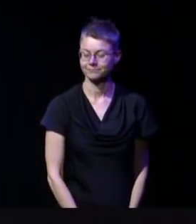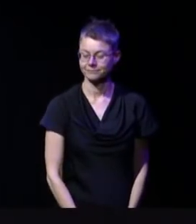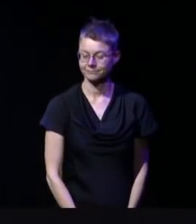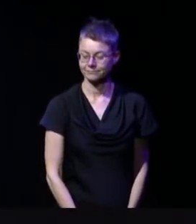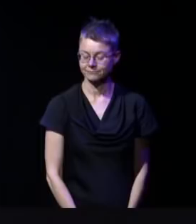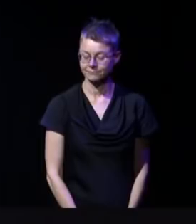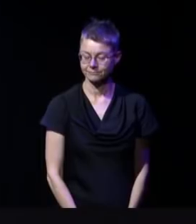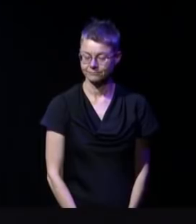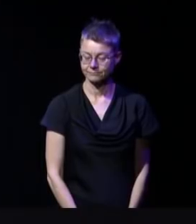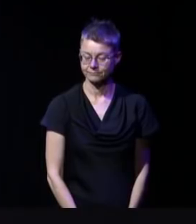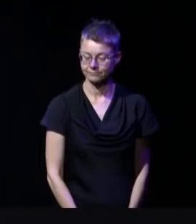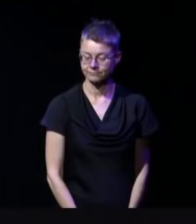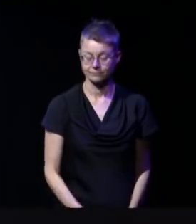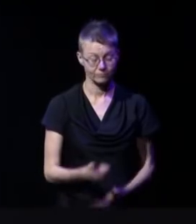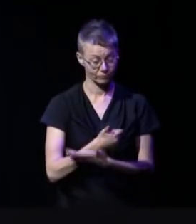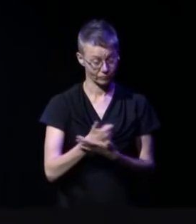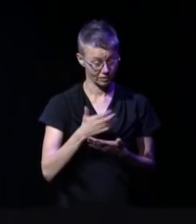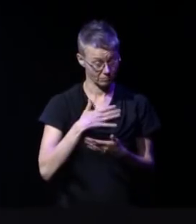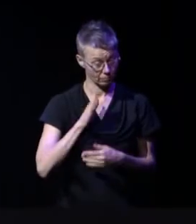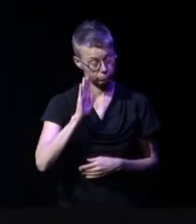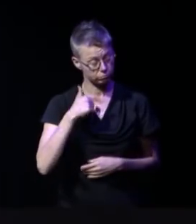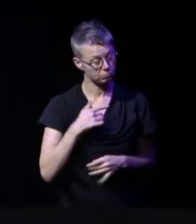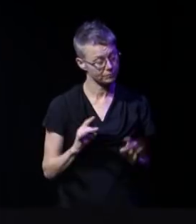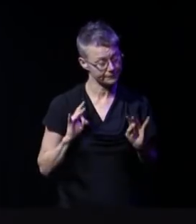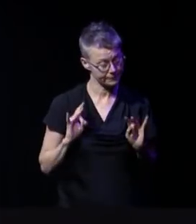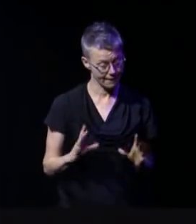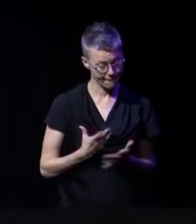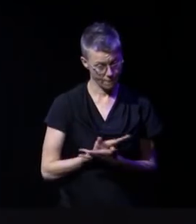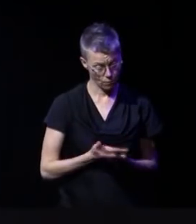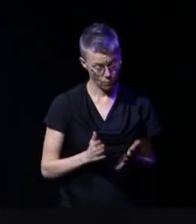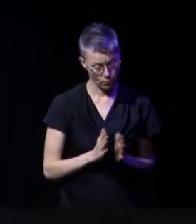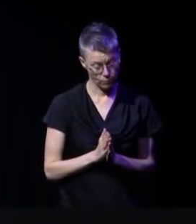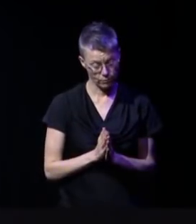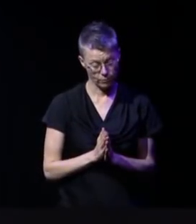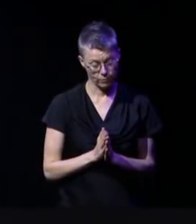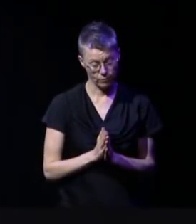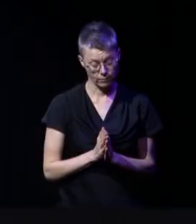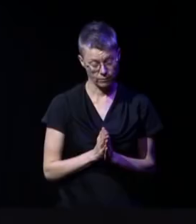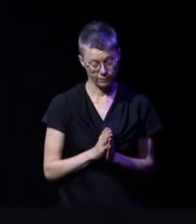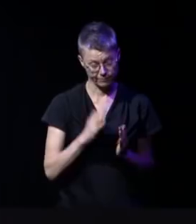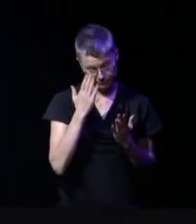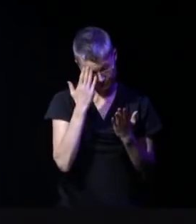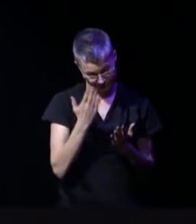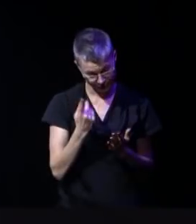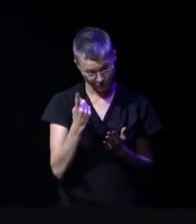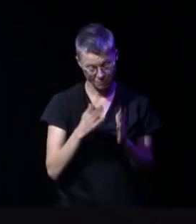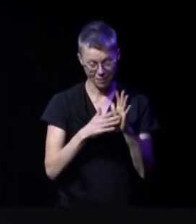I usually start my talks by remembering and honouring one of my mentors, Bell Hooks.